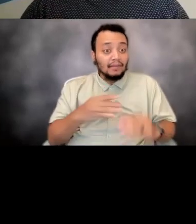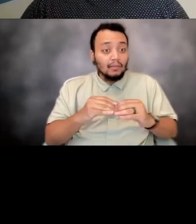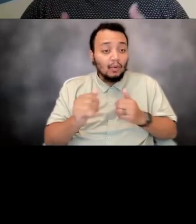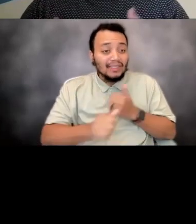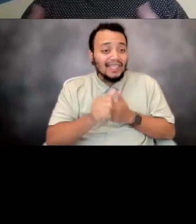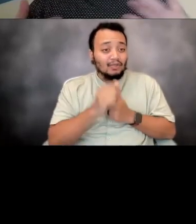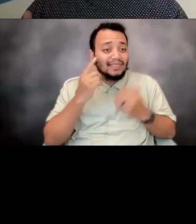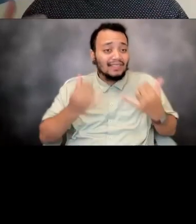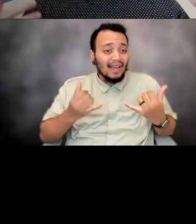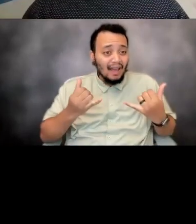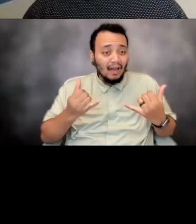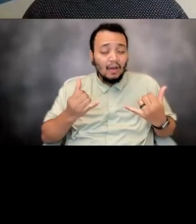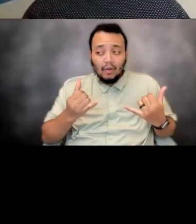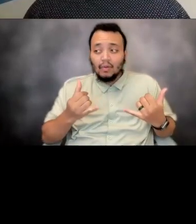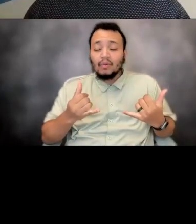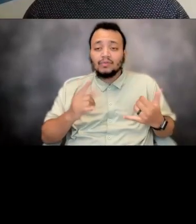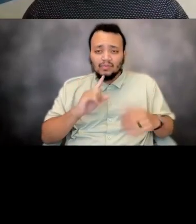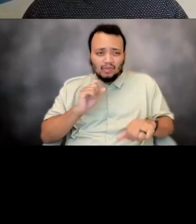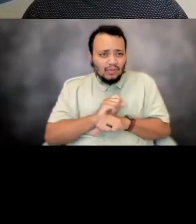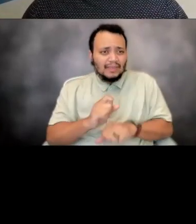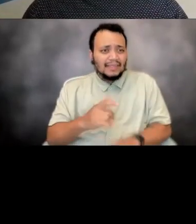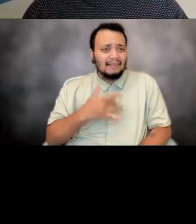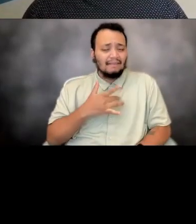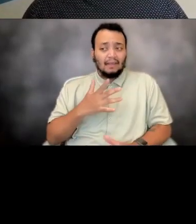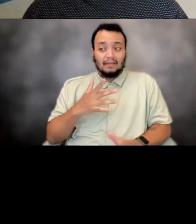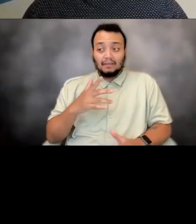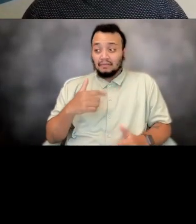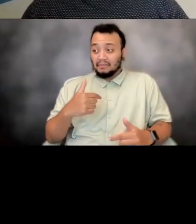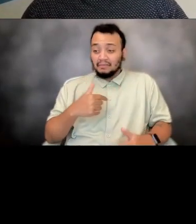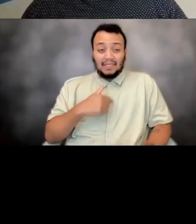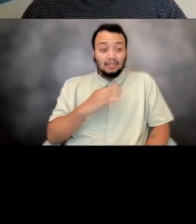legitimately just feels more dangerous just existing out in public."